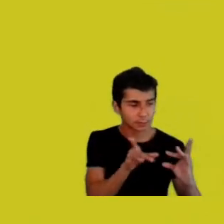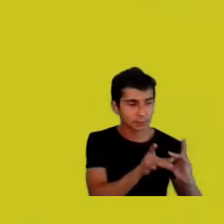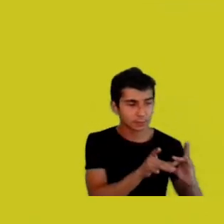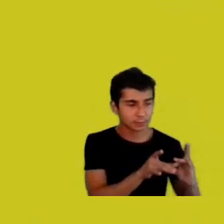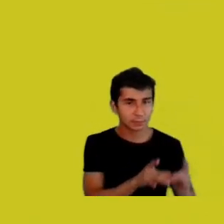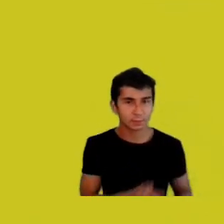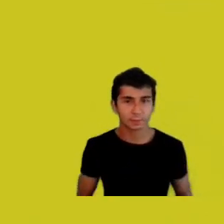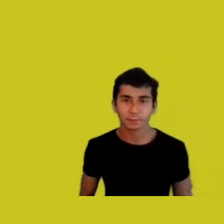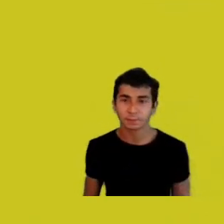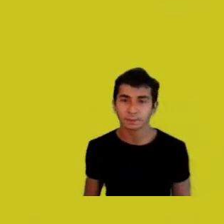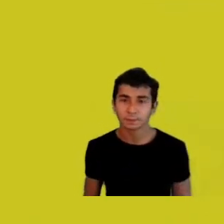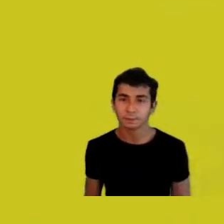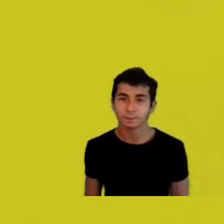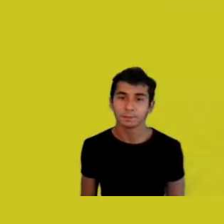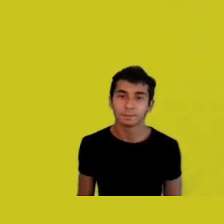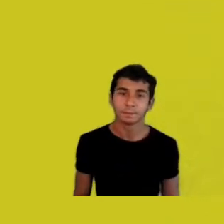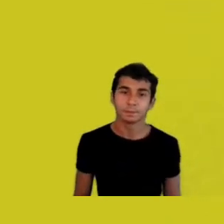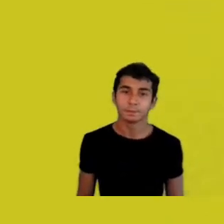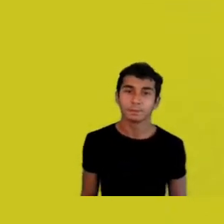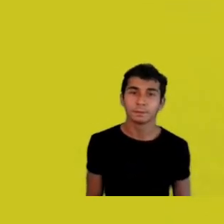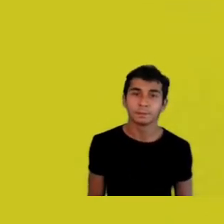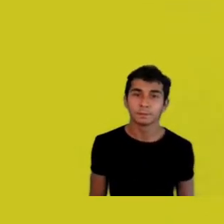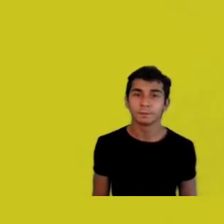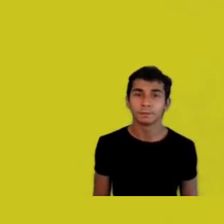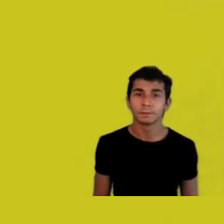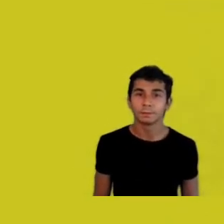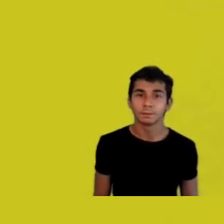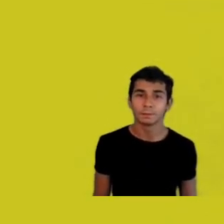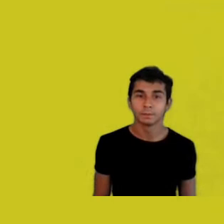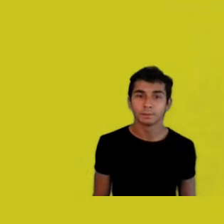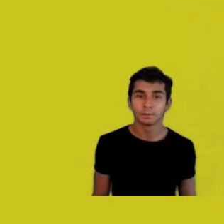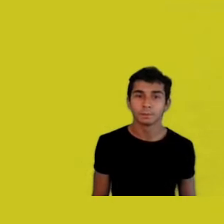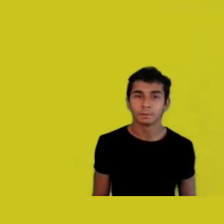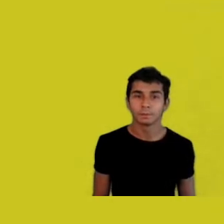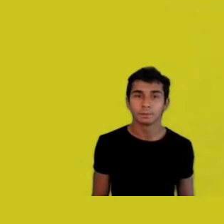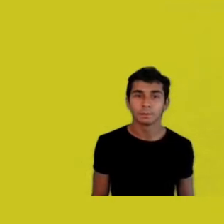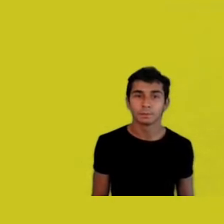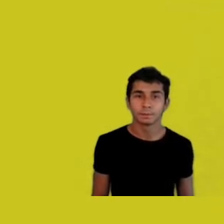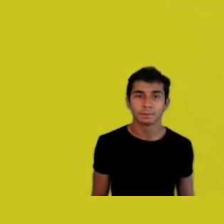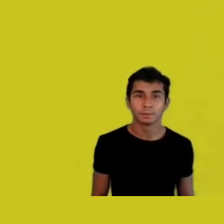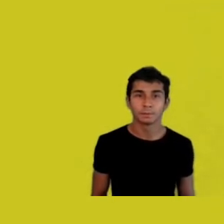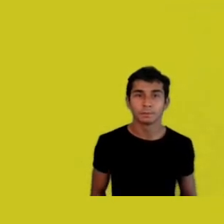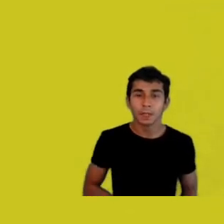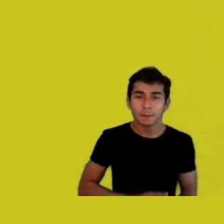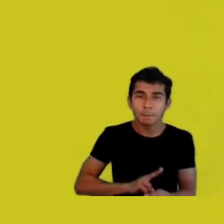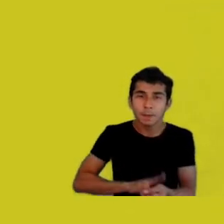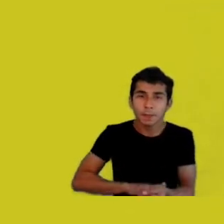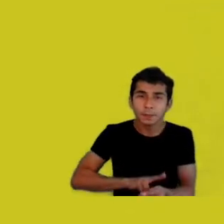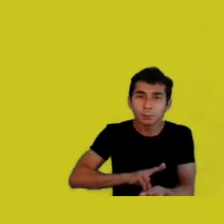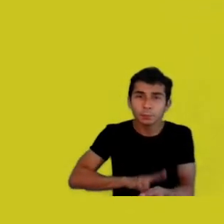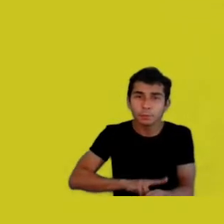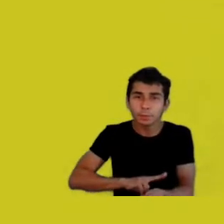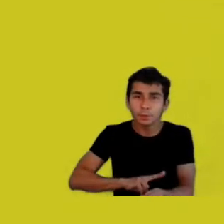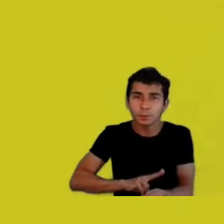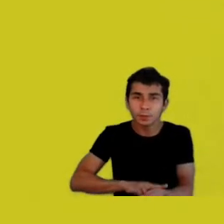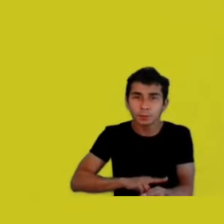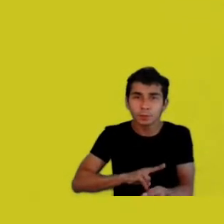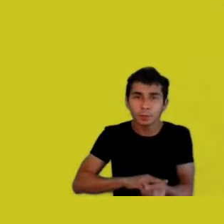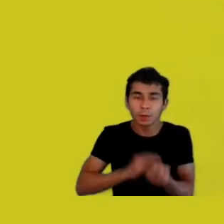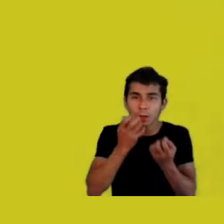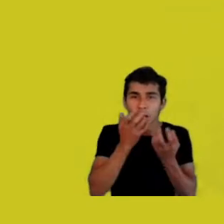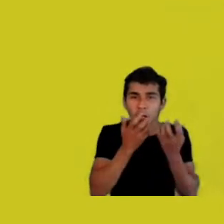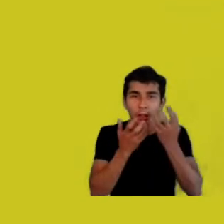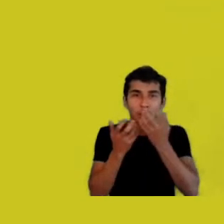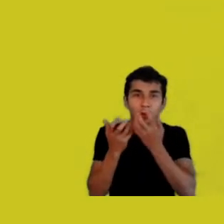And this rhythm is implemented through the establishment of a path,